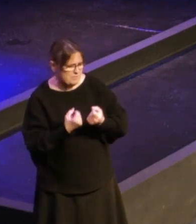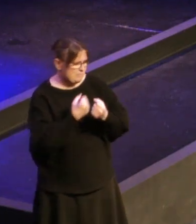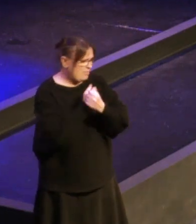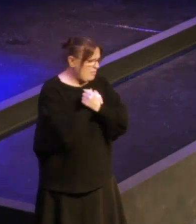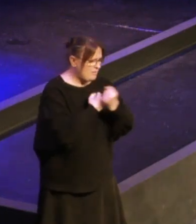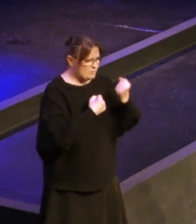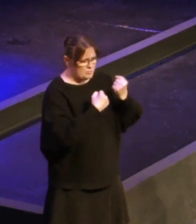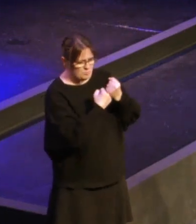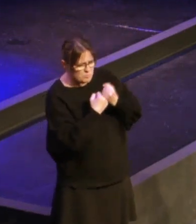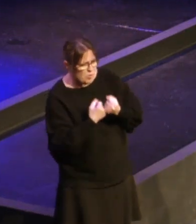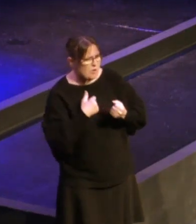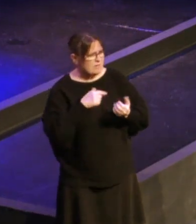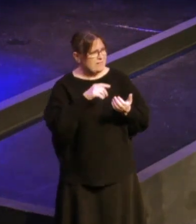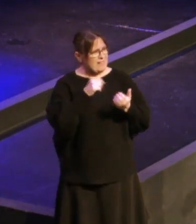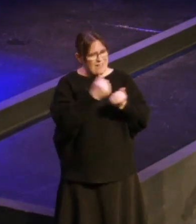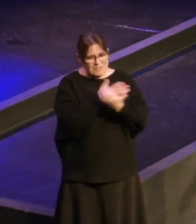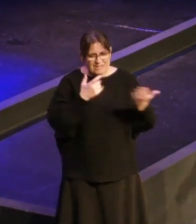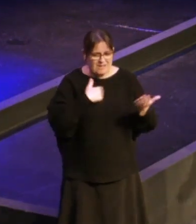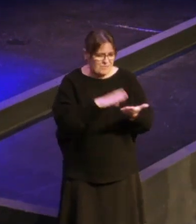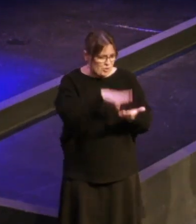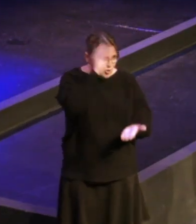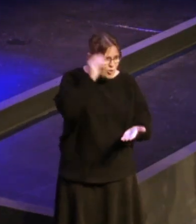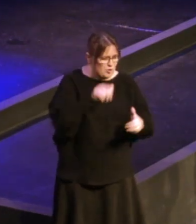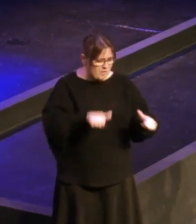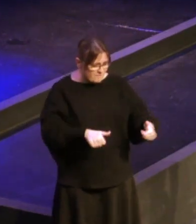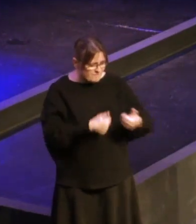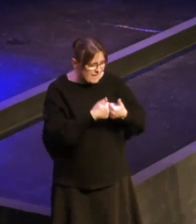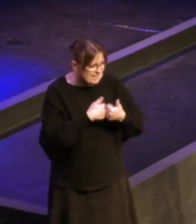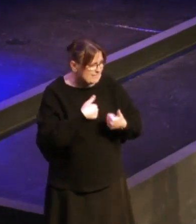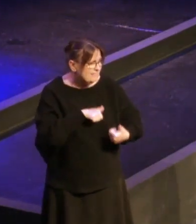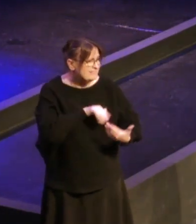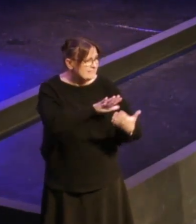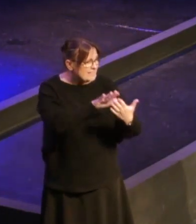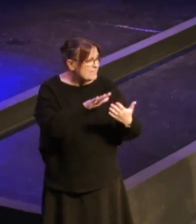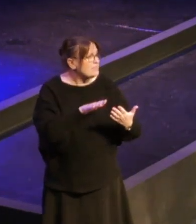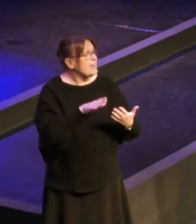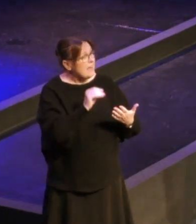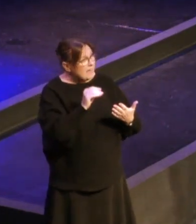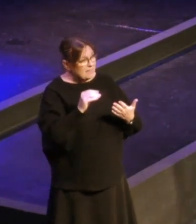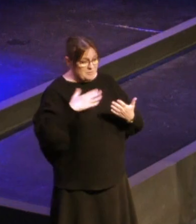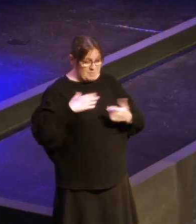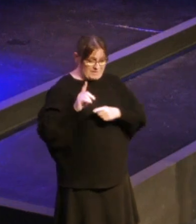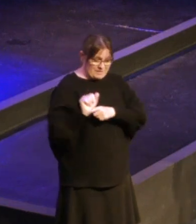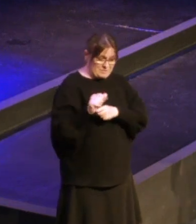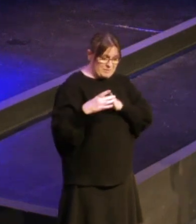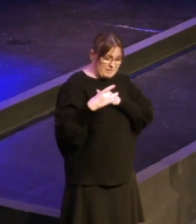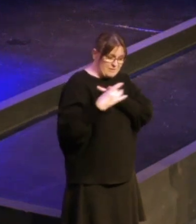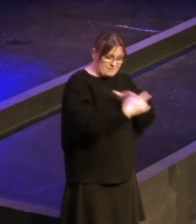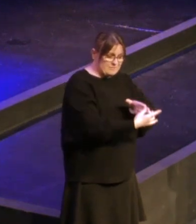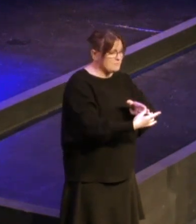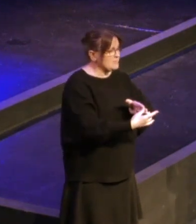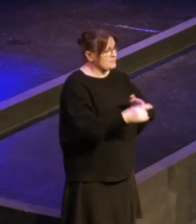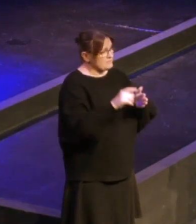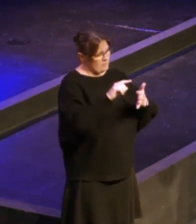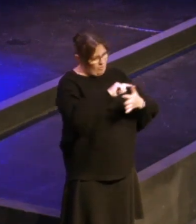lessons I had learned, the challenges I had faced and yes the guidance of my disability would change